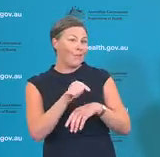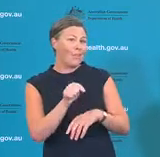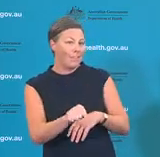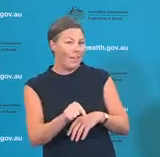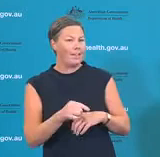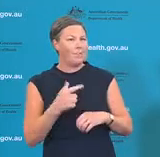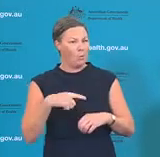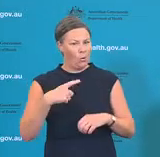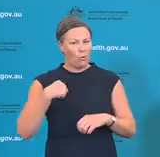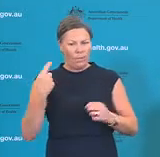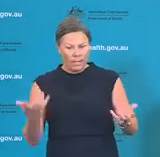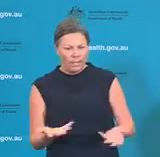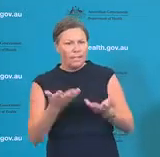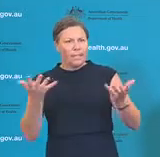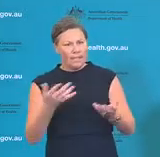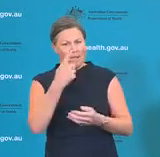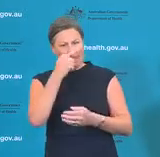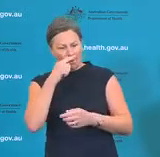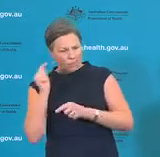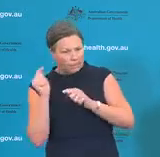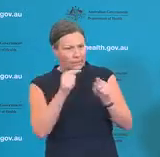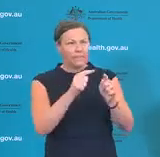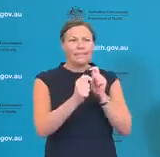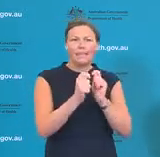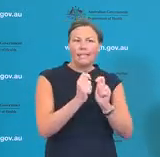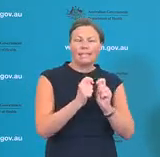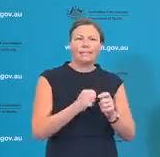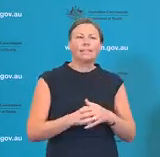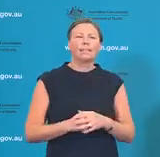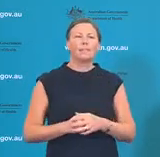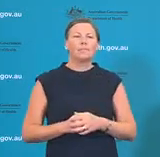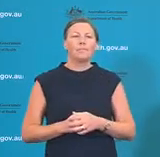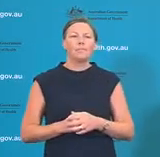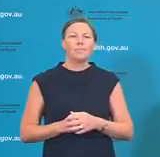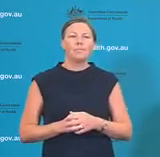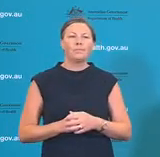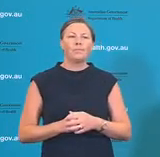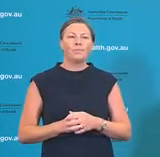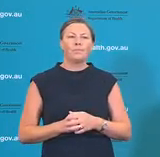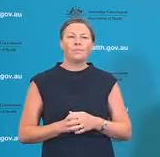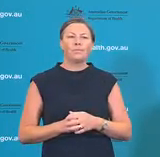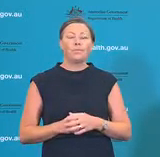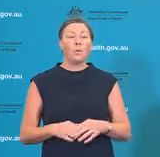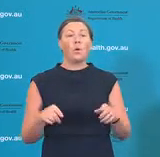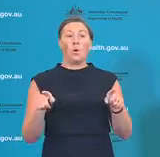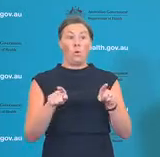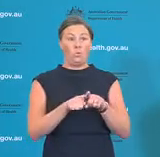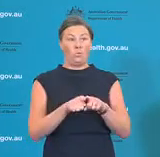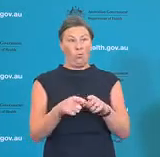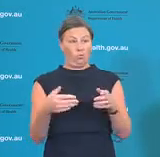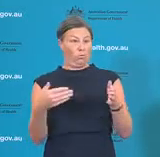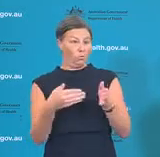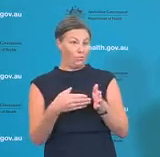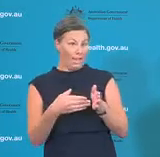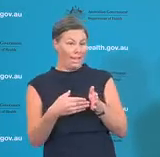and encouraging that testing. Today also we've heard around the increase in